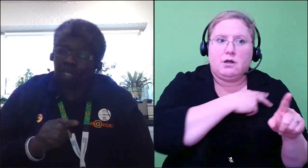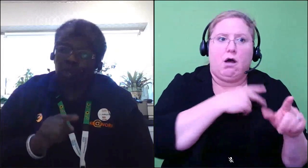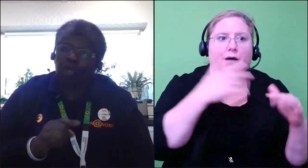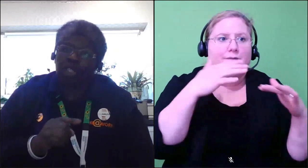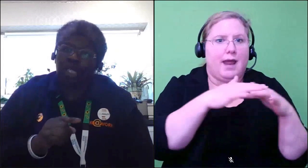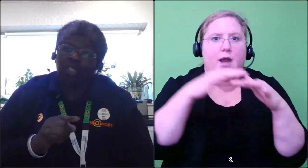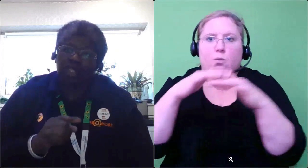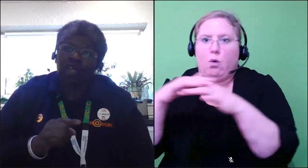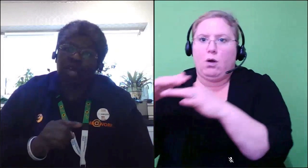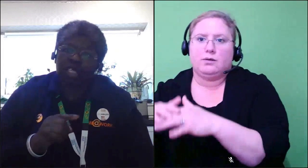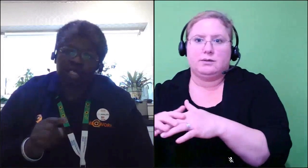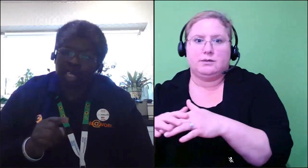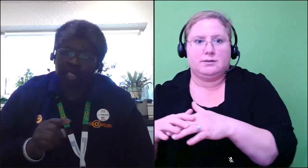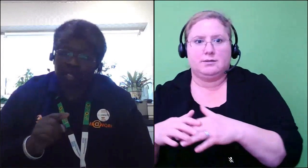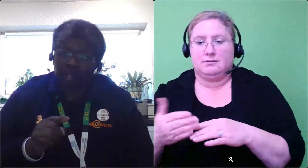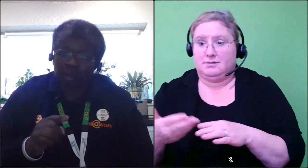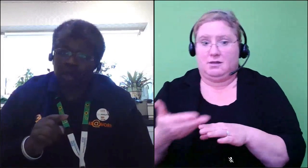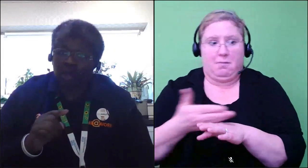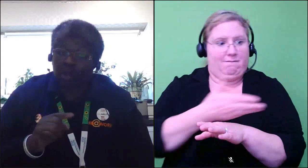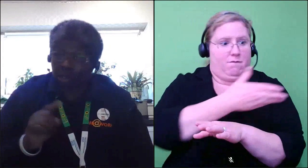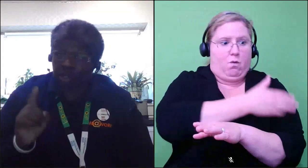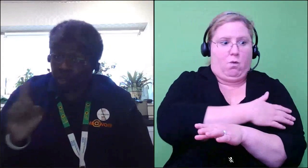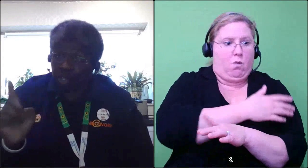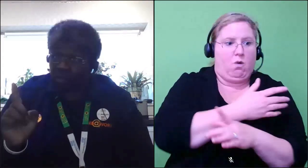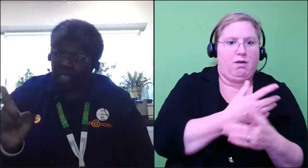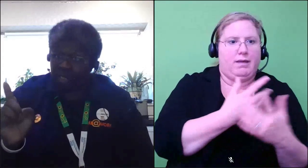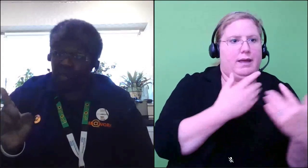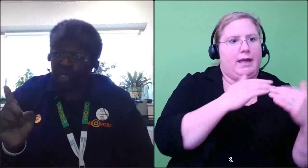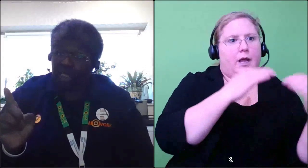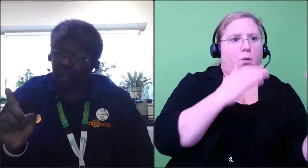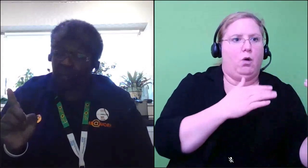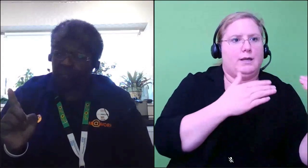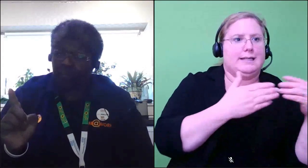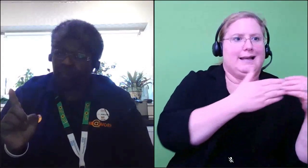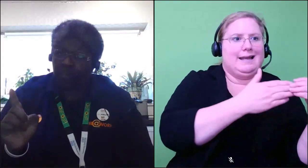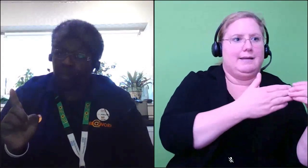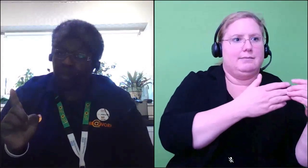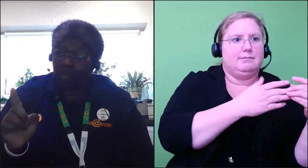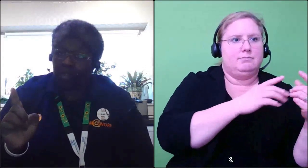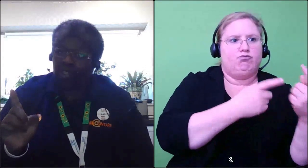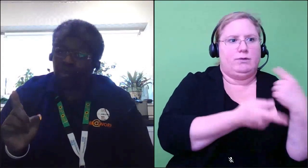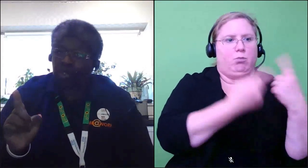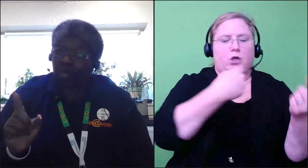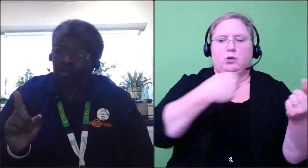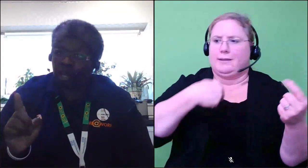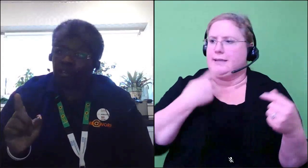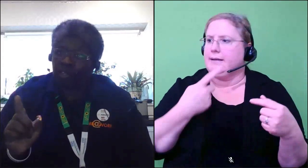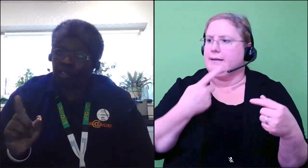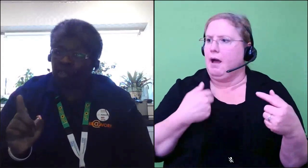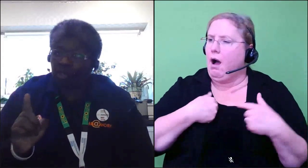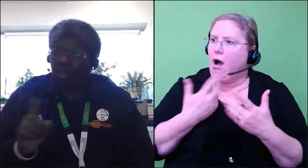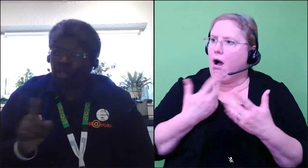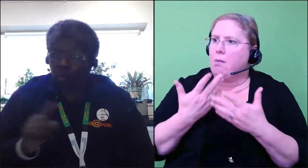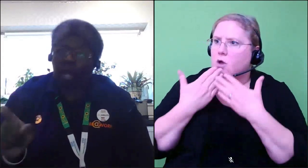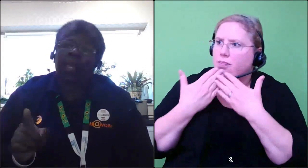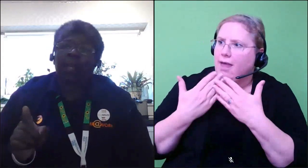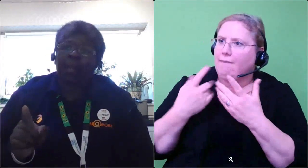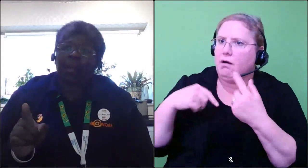equality lead said to us union activists that she was so grateful of those unions.